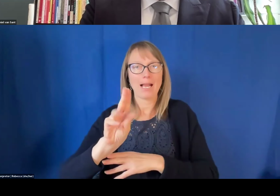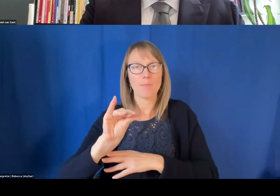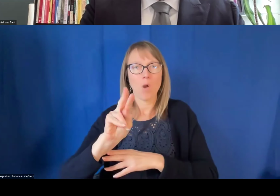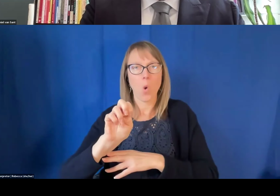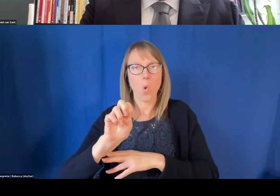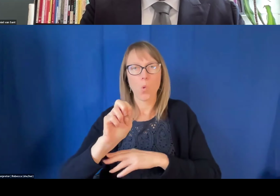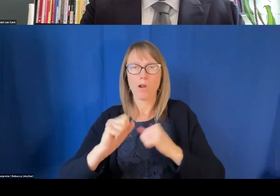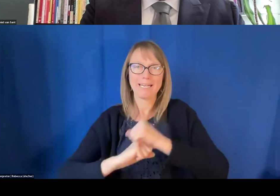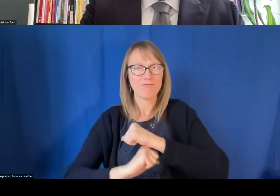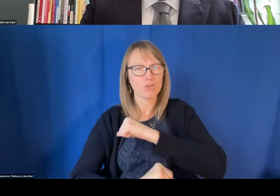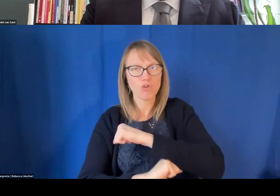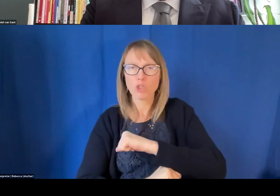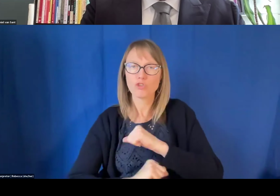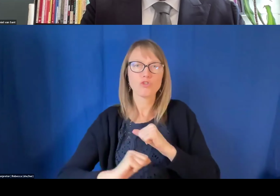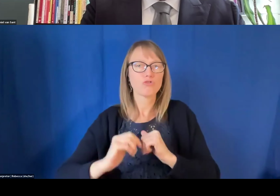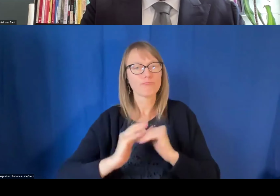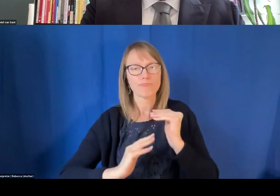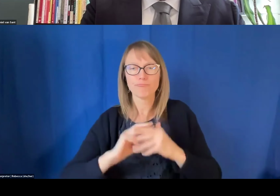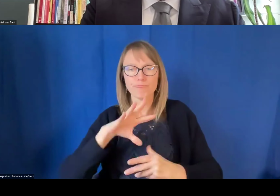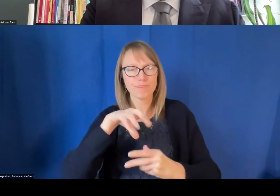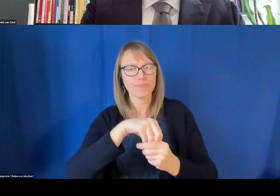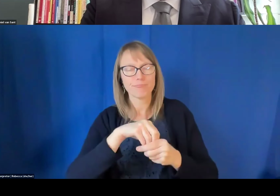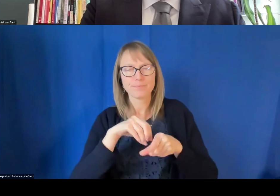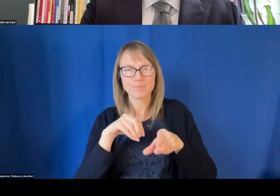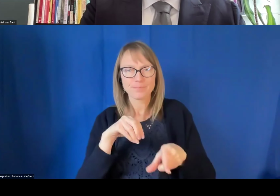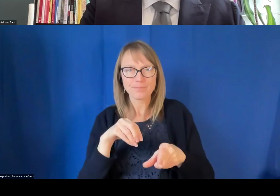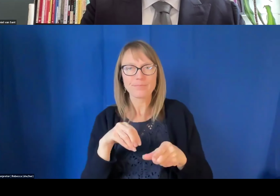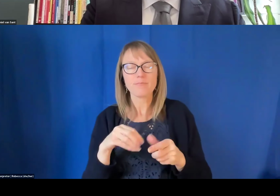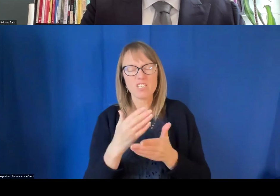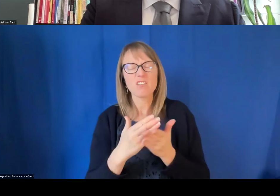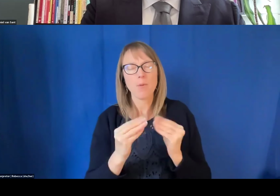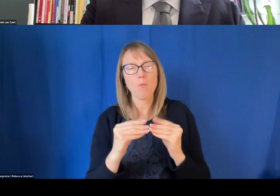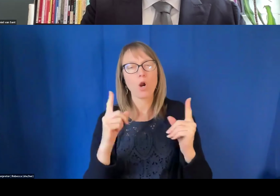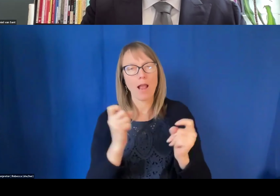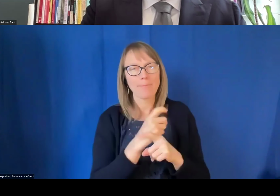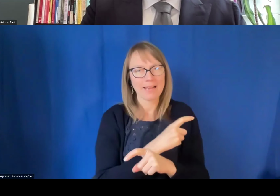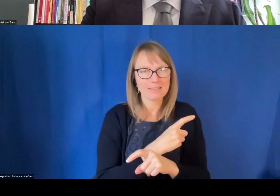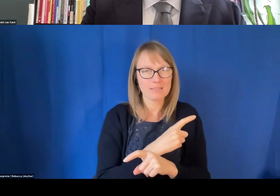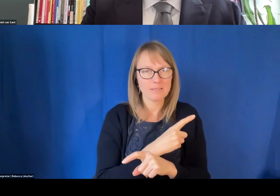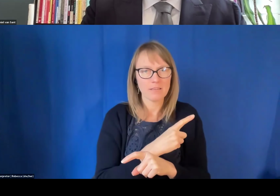of these meeting rooms that are a little more complex versus just having a one projector in a screen